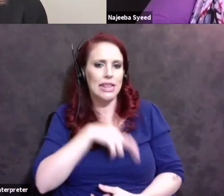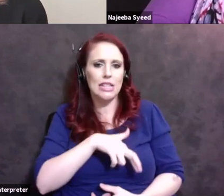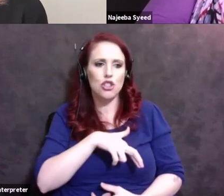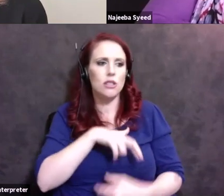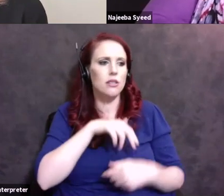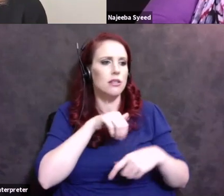norms.